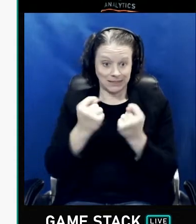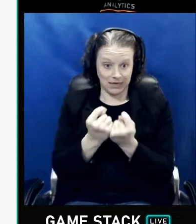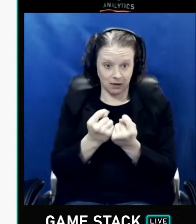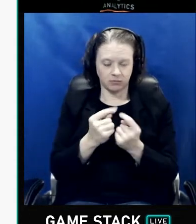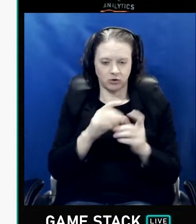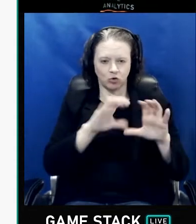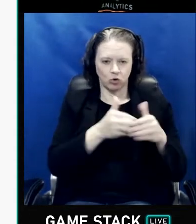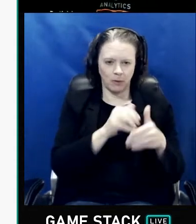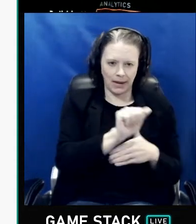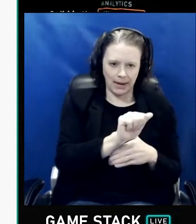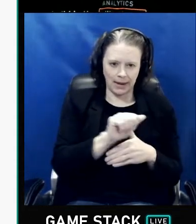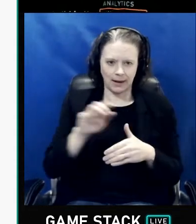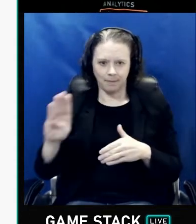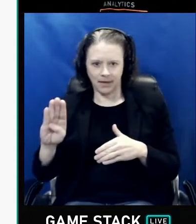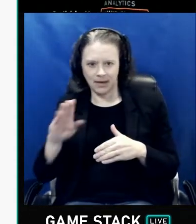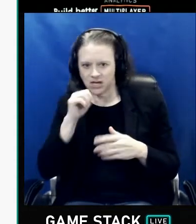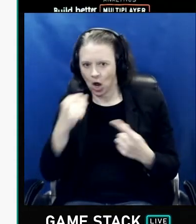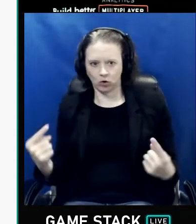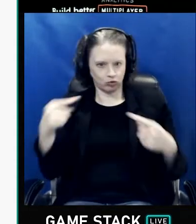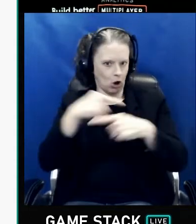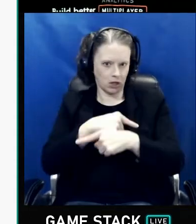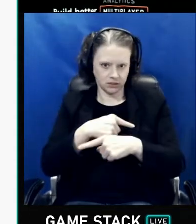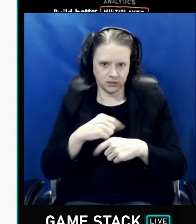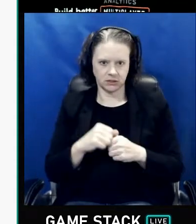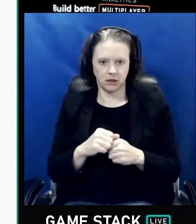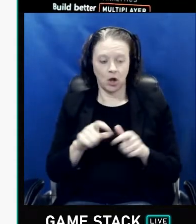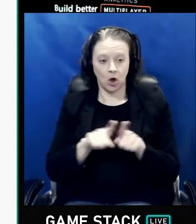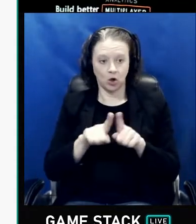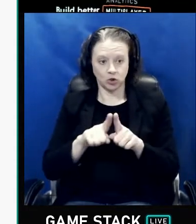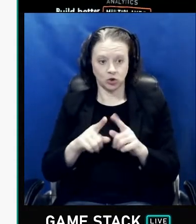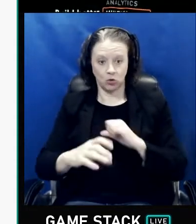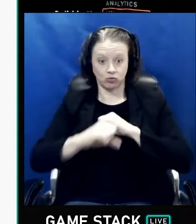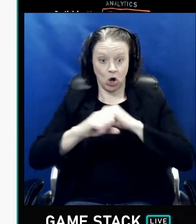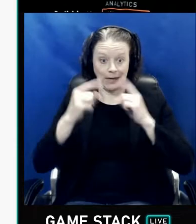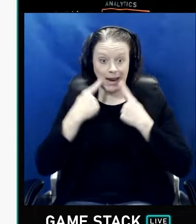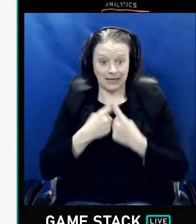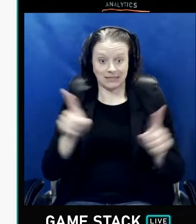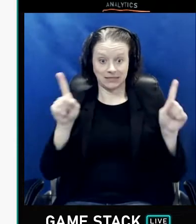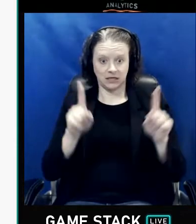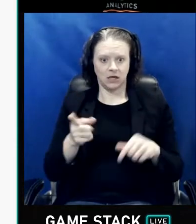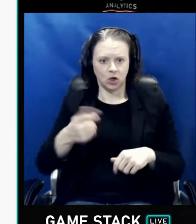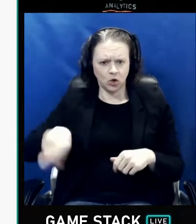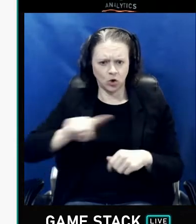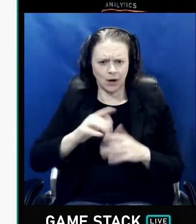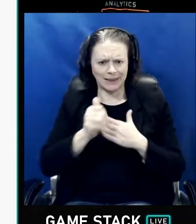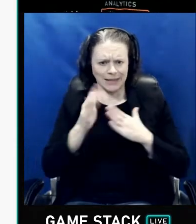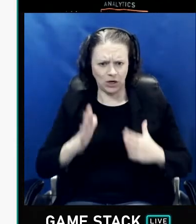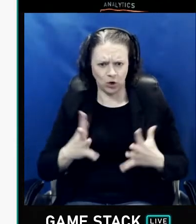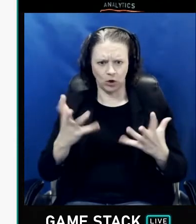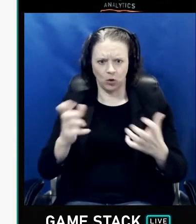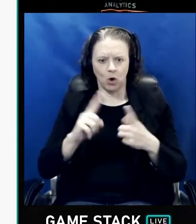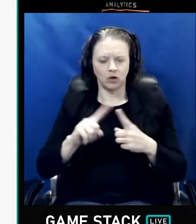communicate with each other and not cross. Broadcasts. You are a leader, and you want to send everybody in that particular team,